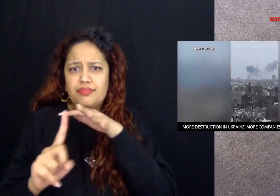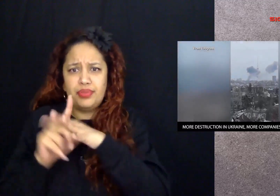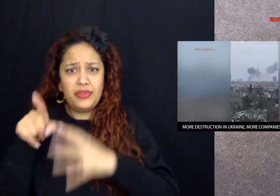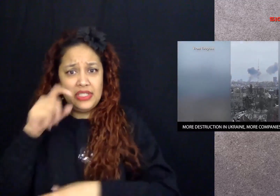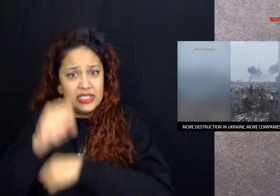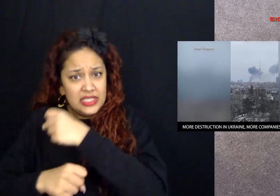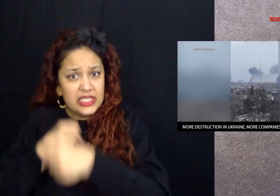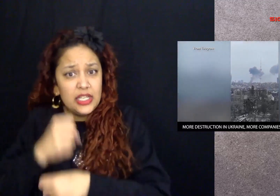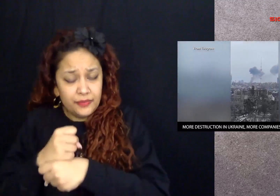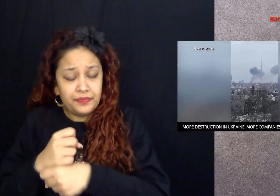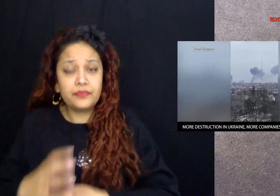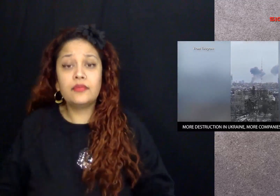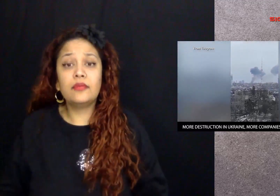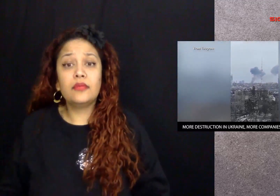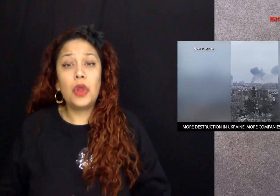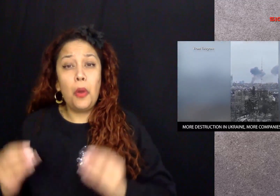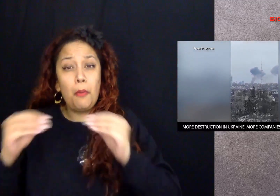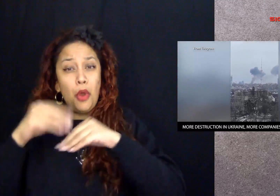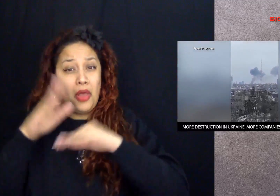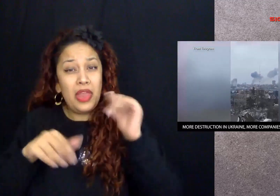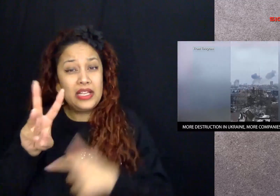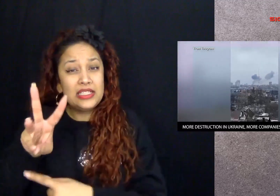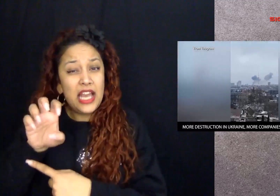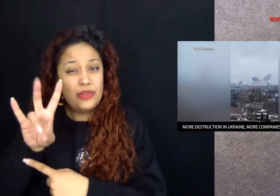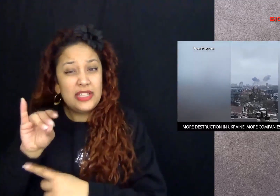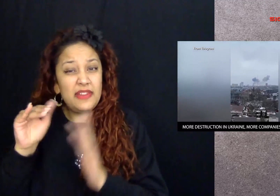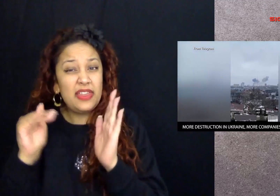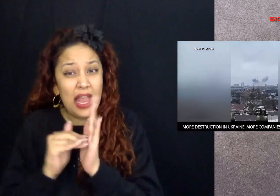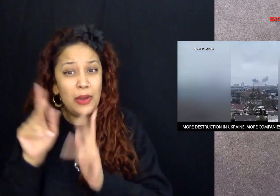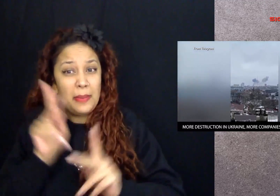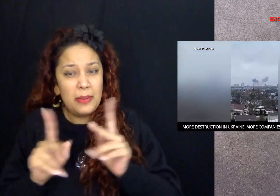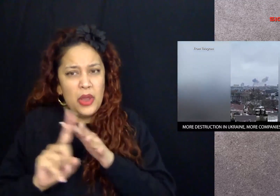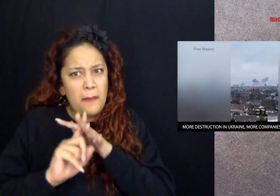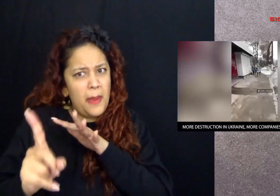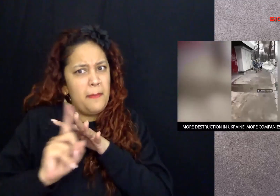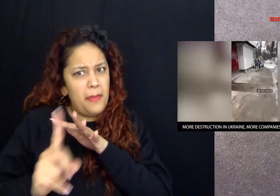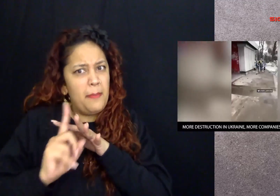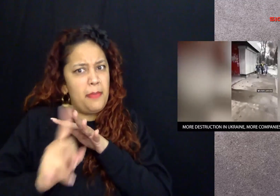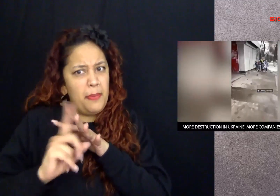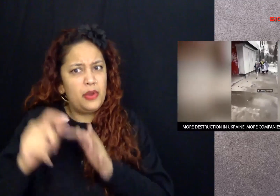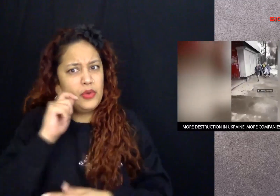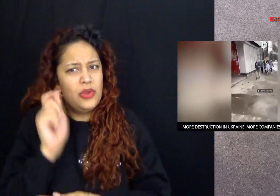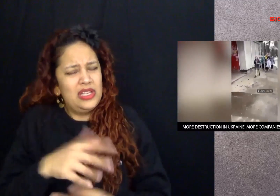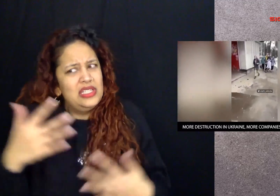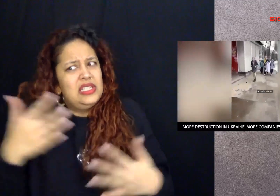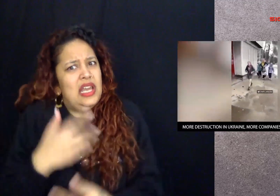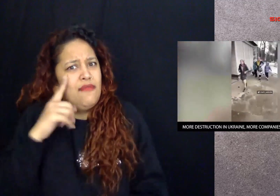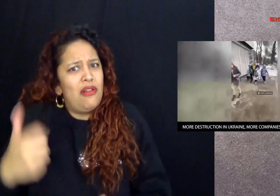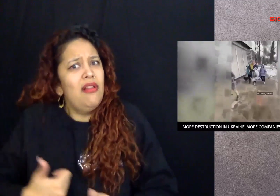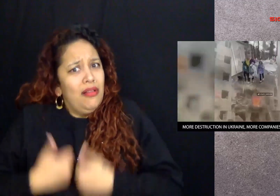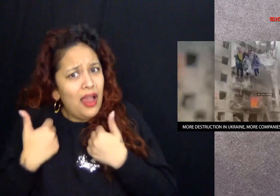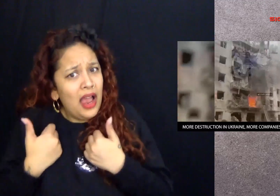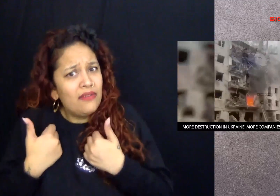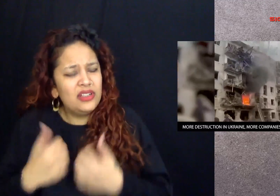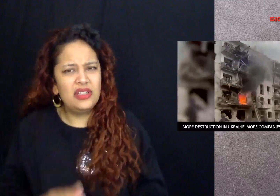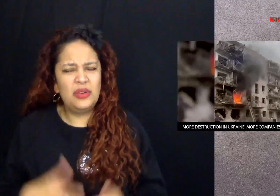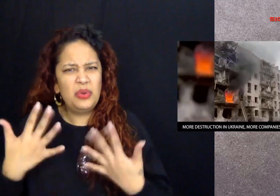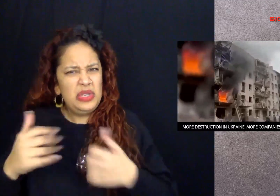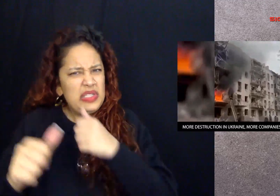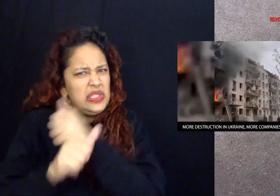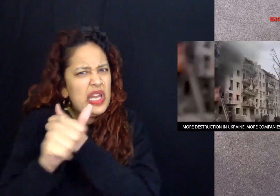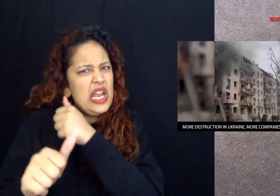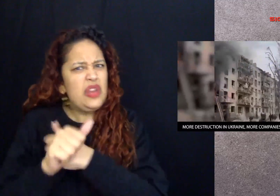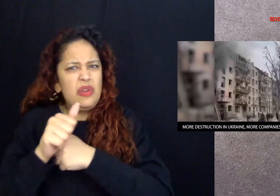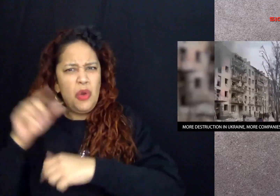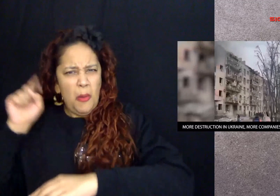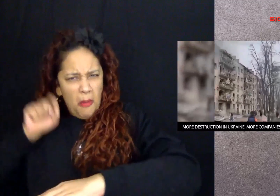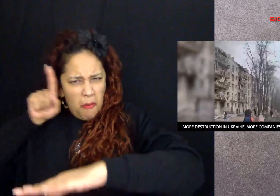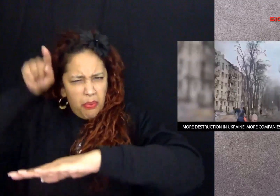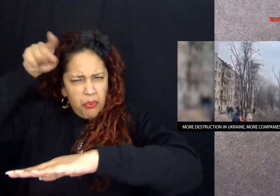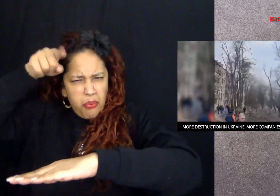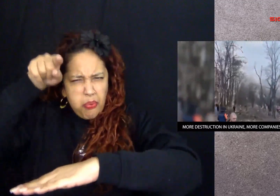could become Europe's largest refugee crisis this century more than 670,000 people have